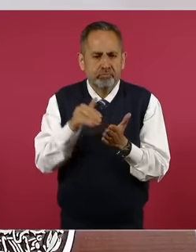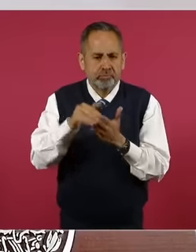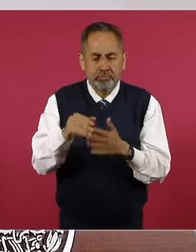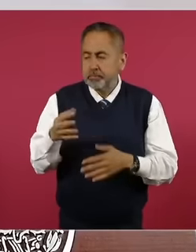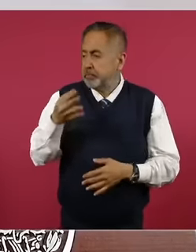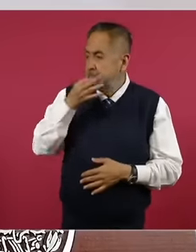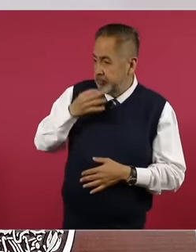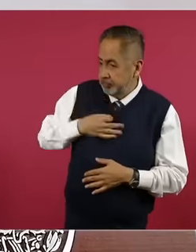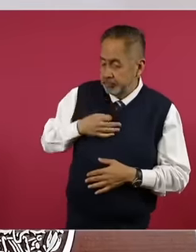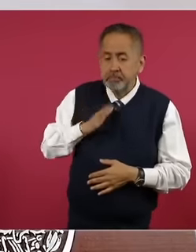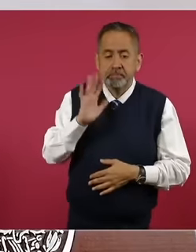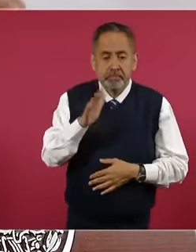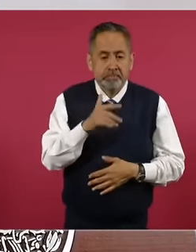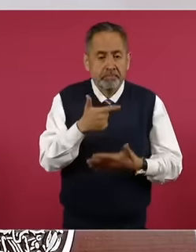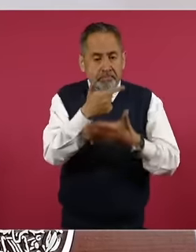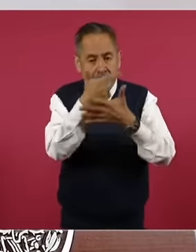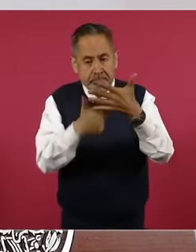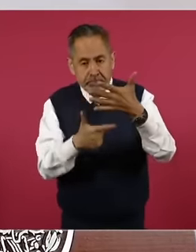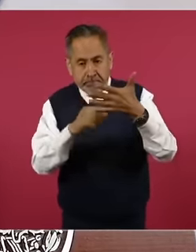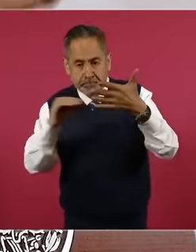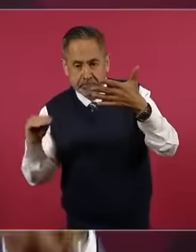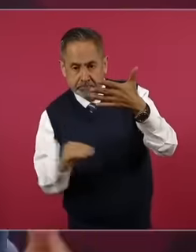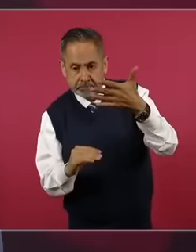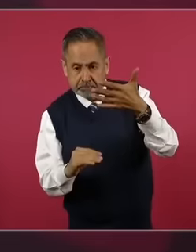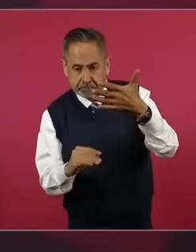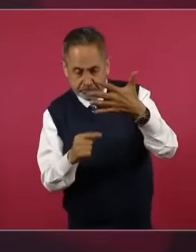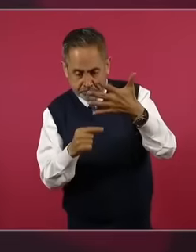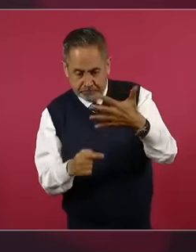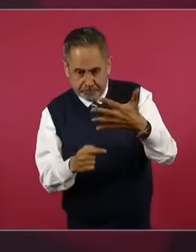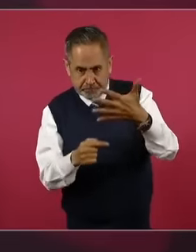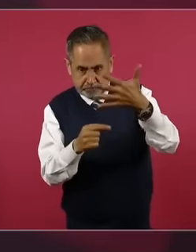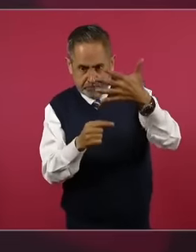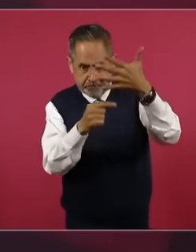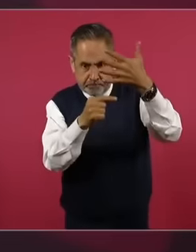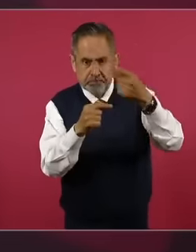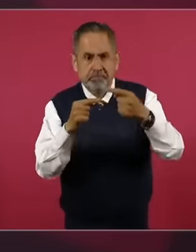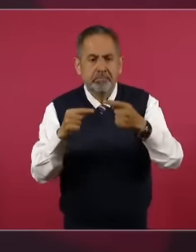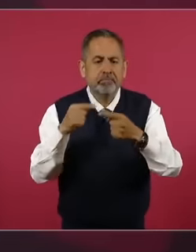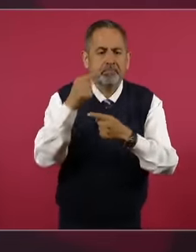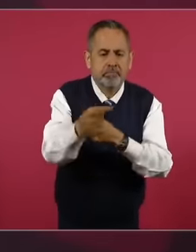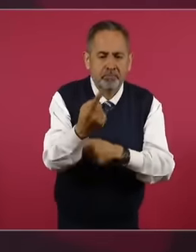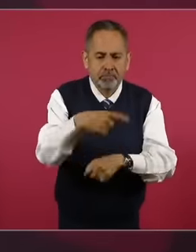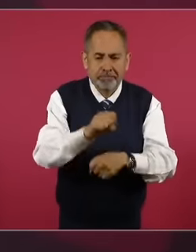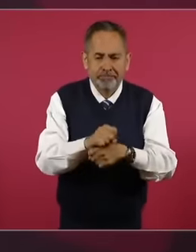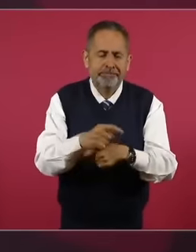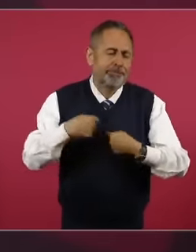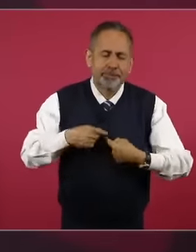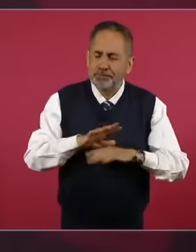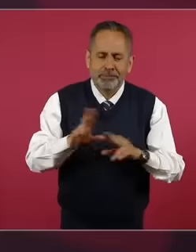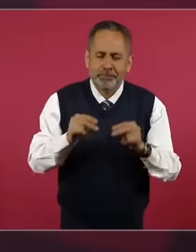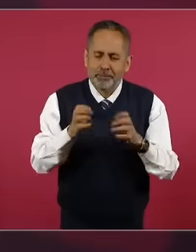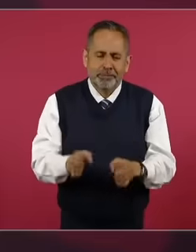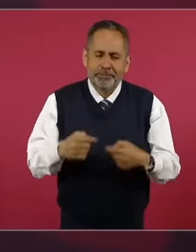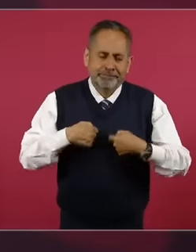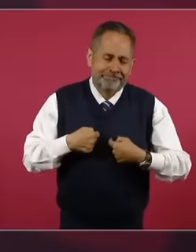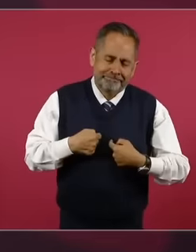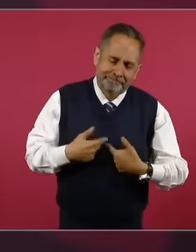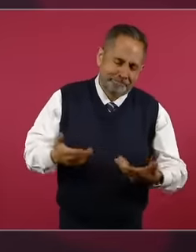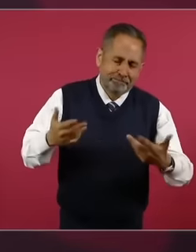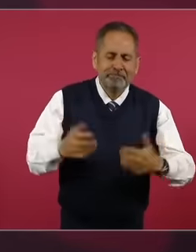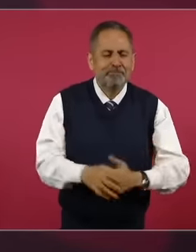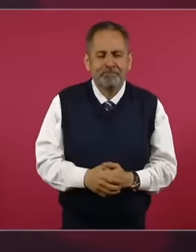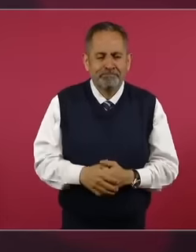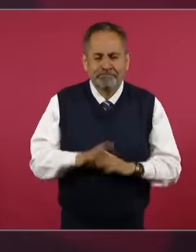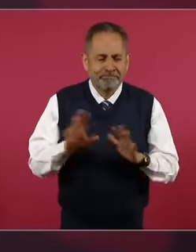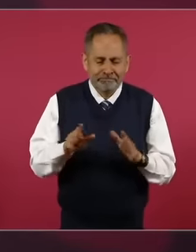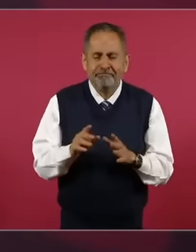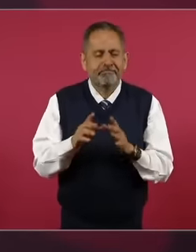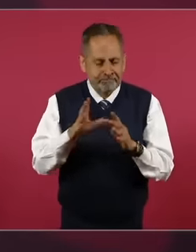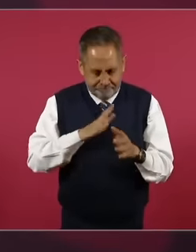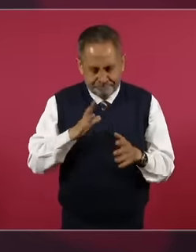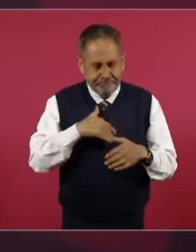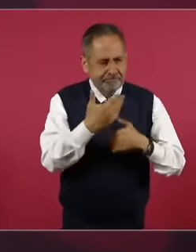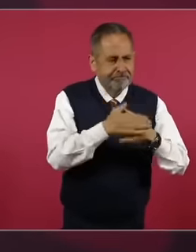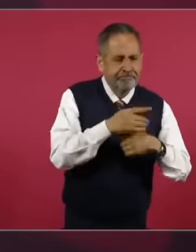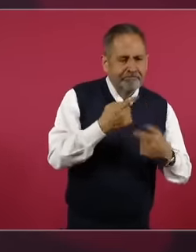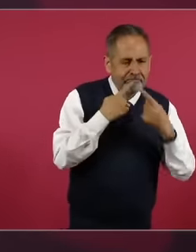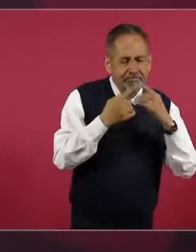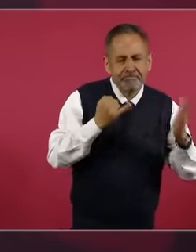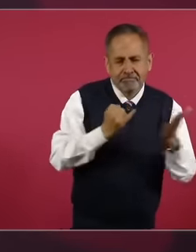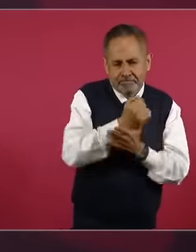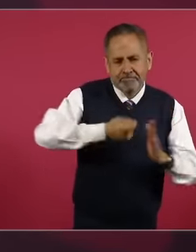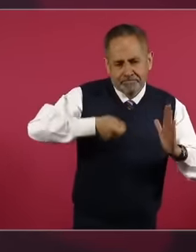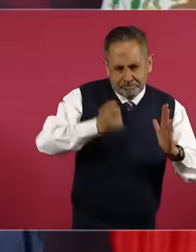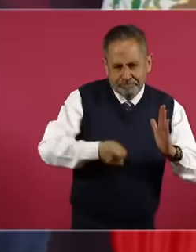listed but for next week I will no longer be there this has already been listed and there the